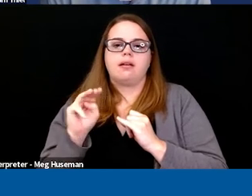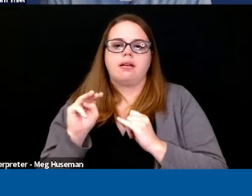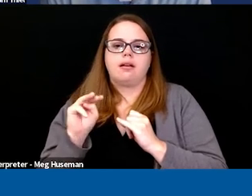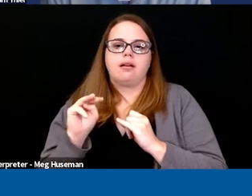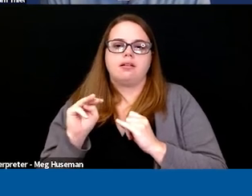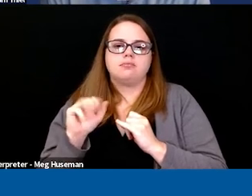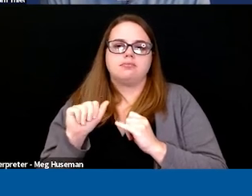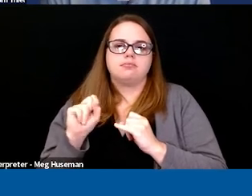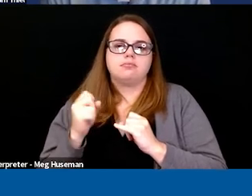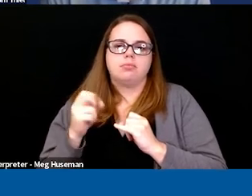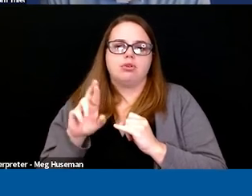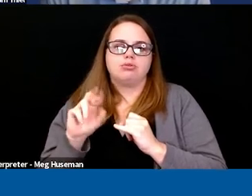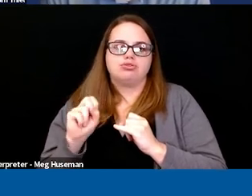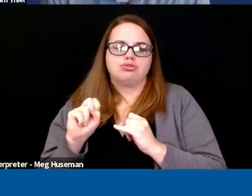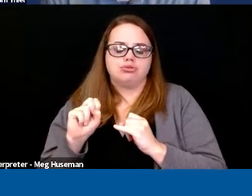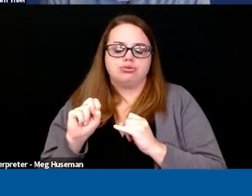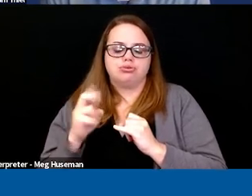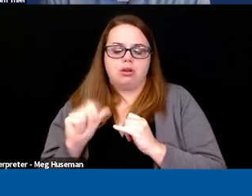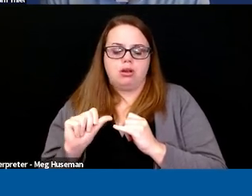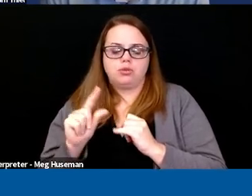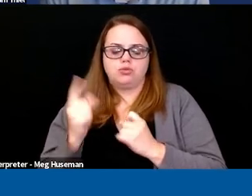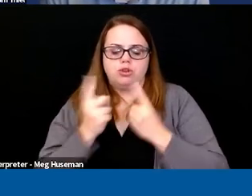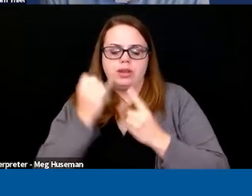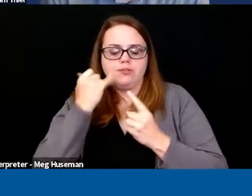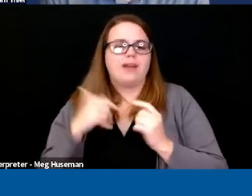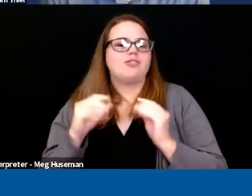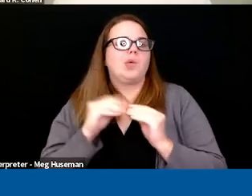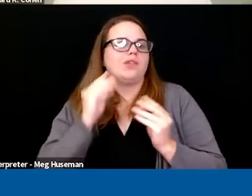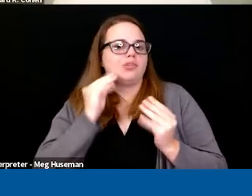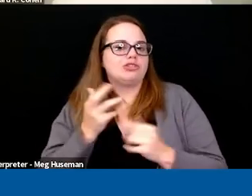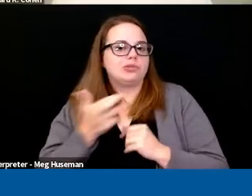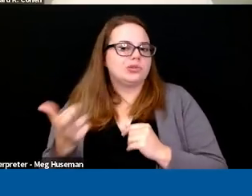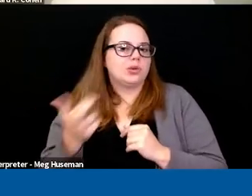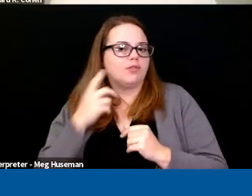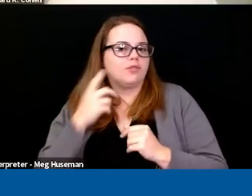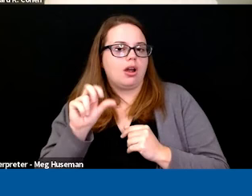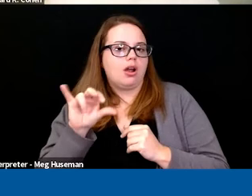or course suggestions for learning ARIA. Yeah, thank you Marsha for the question.